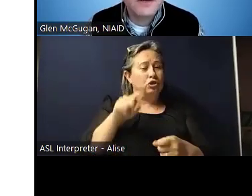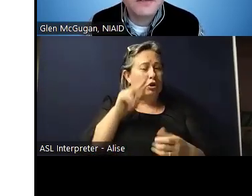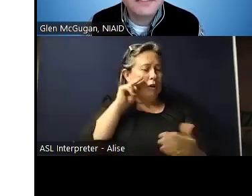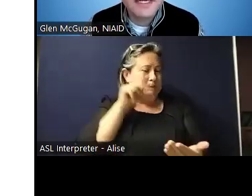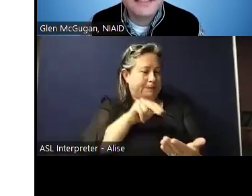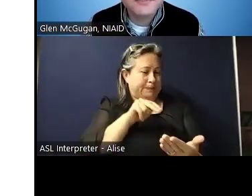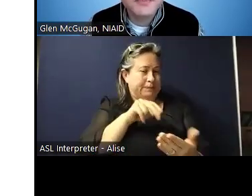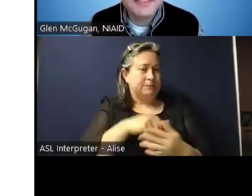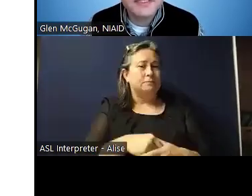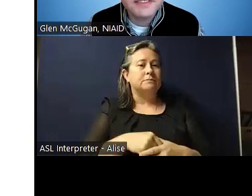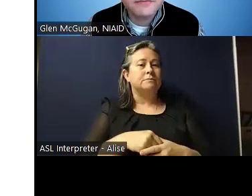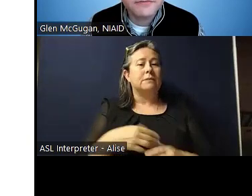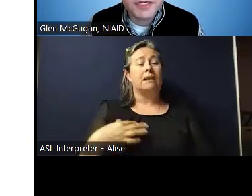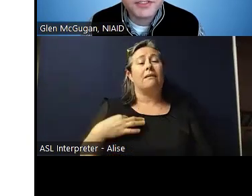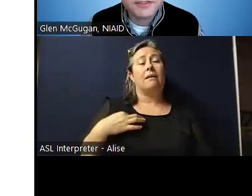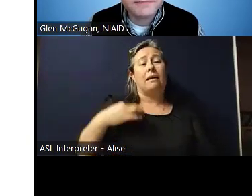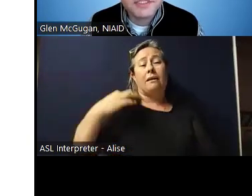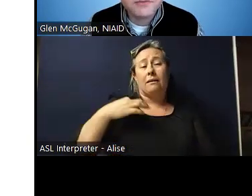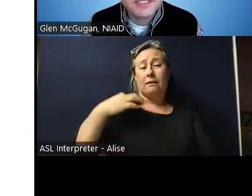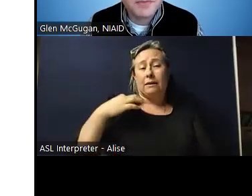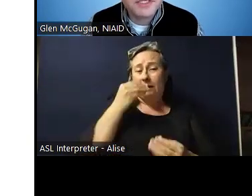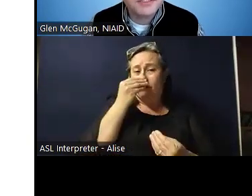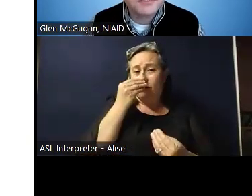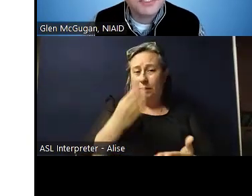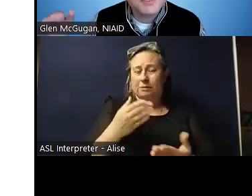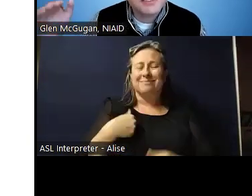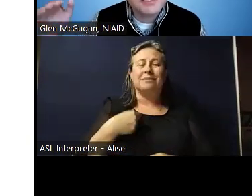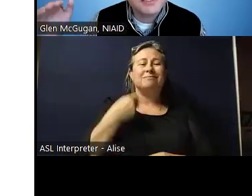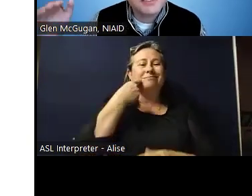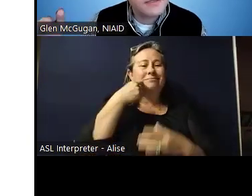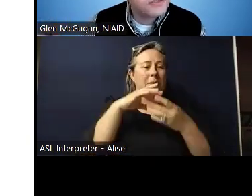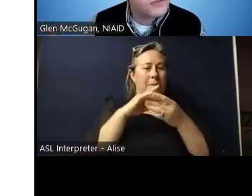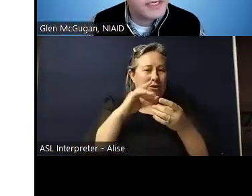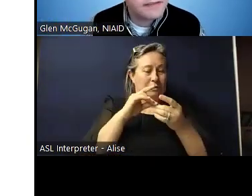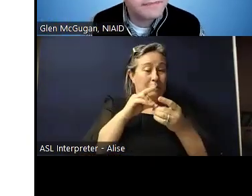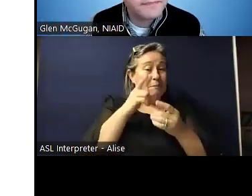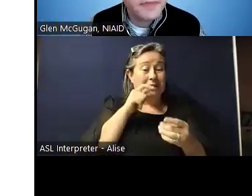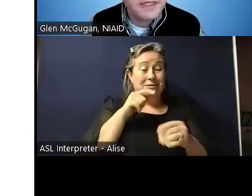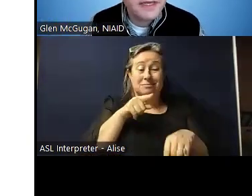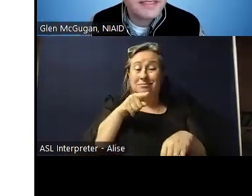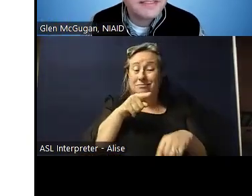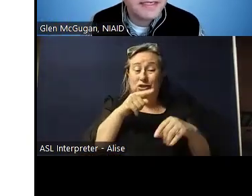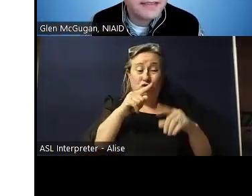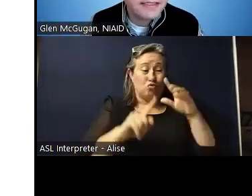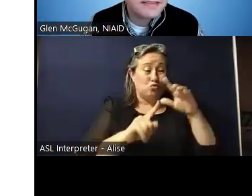are the eligibility information. So as I mentioned, just because they're on the screen as the hit list